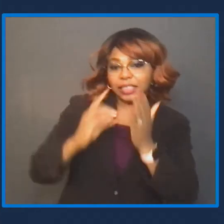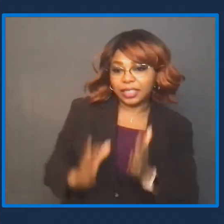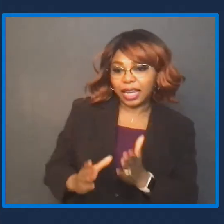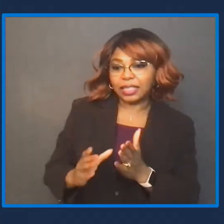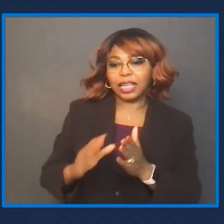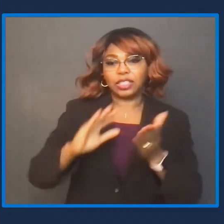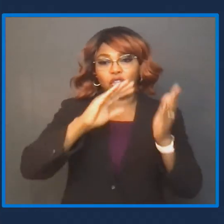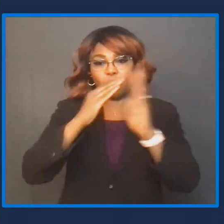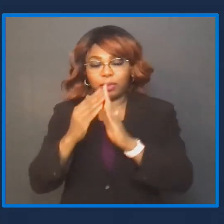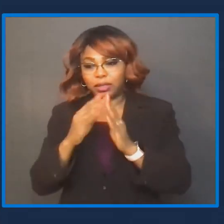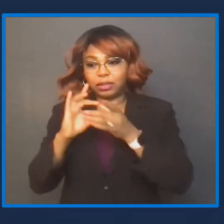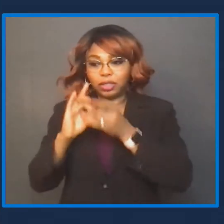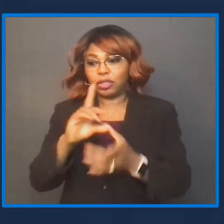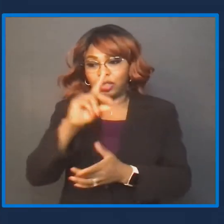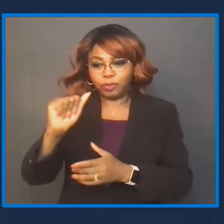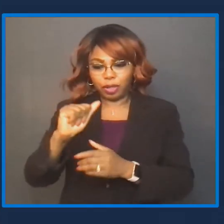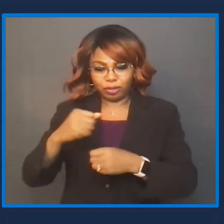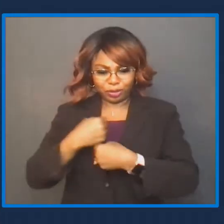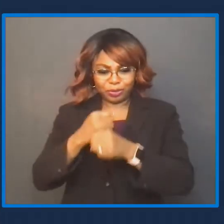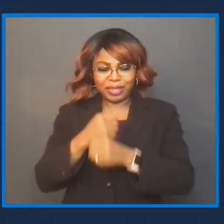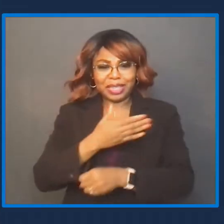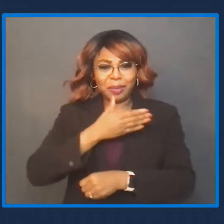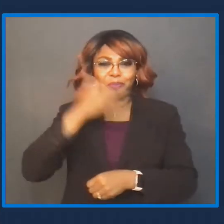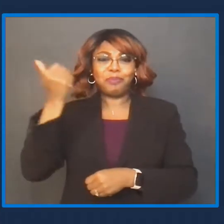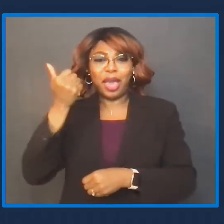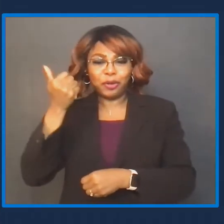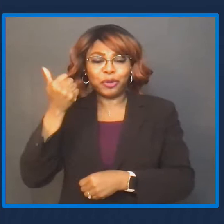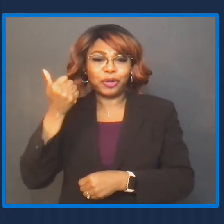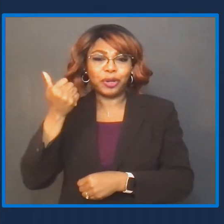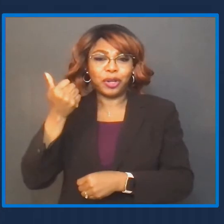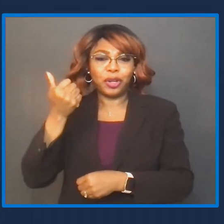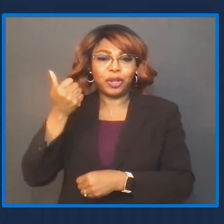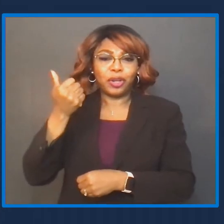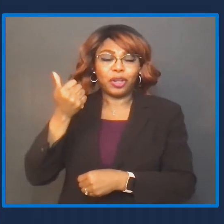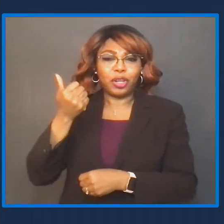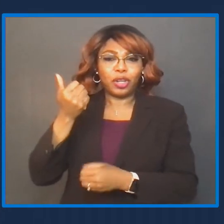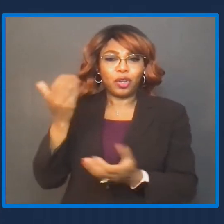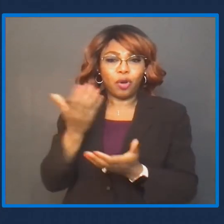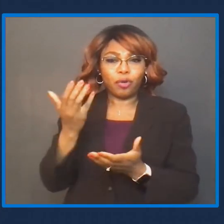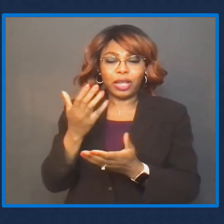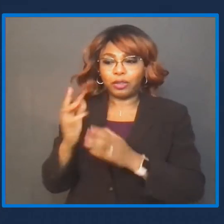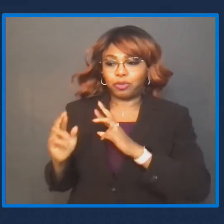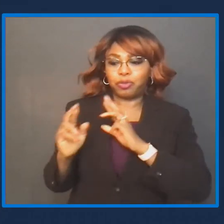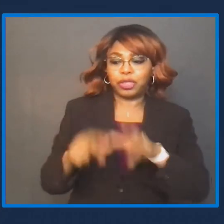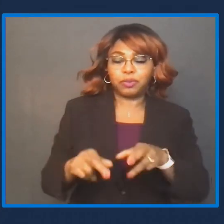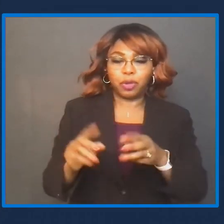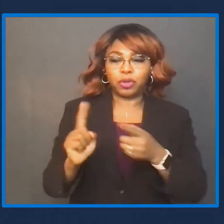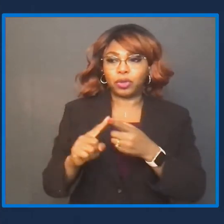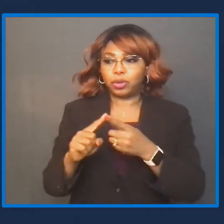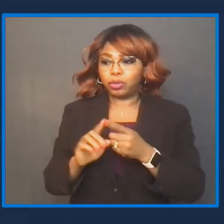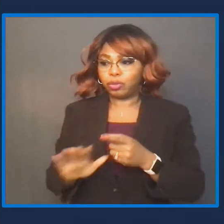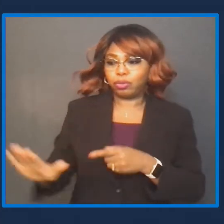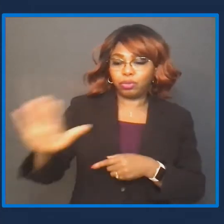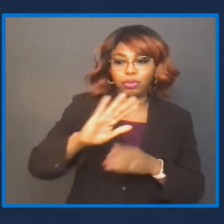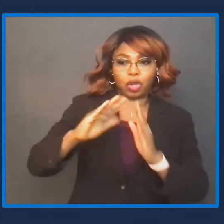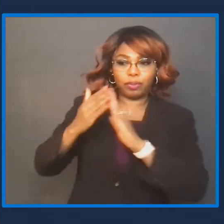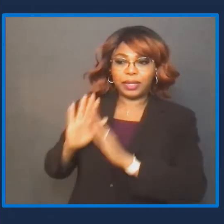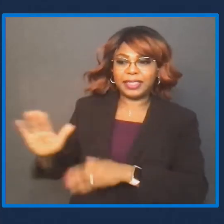to create better spaces that actually respond to the needs of the community and are actually user-friendly